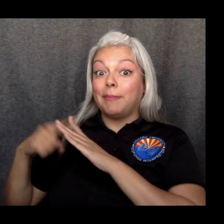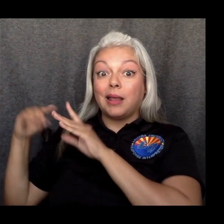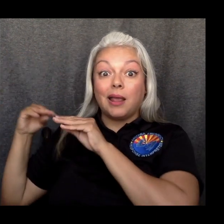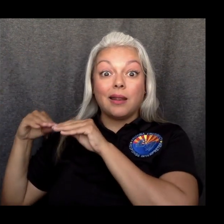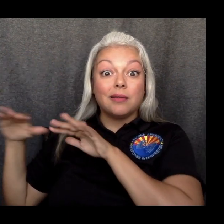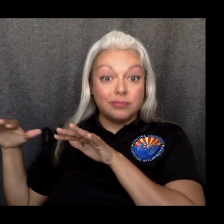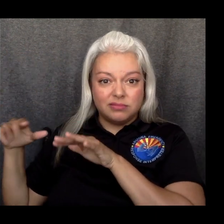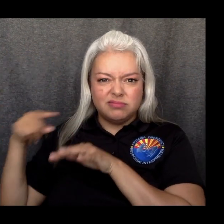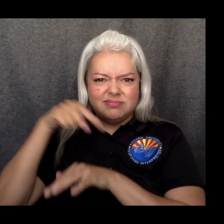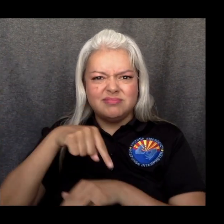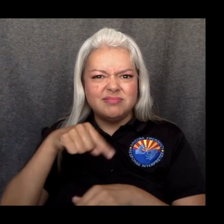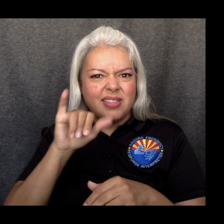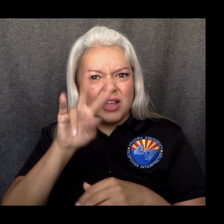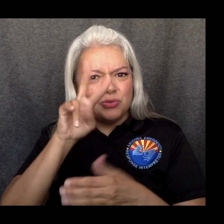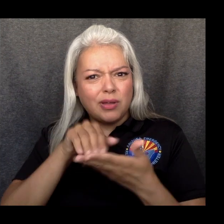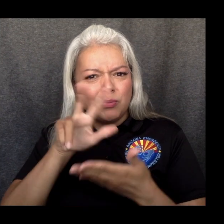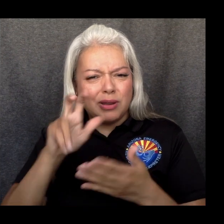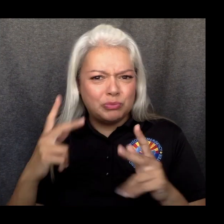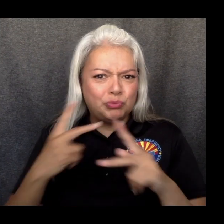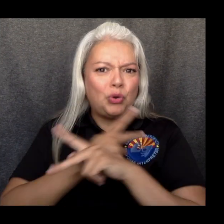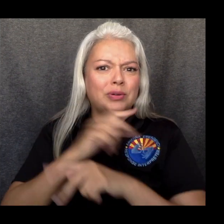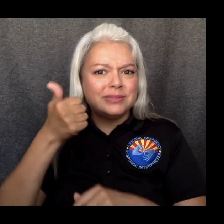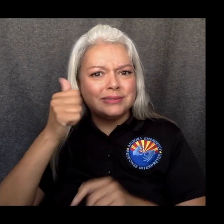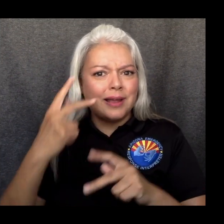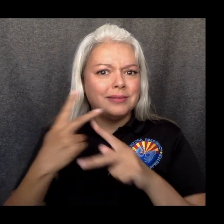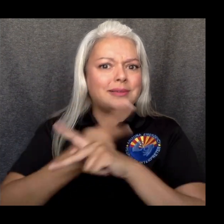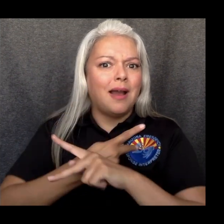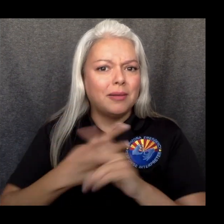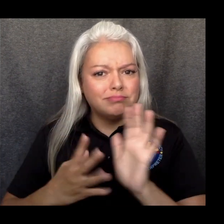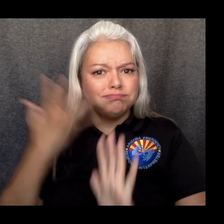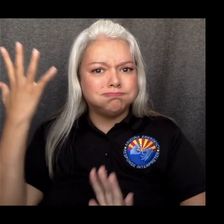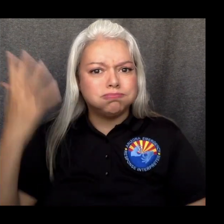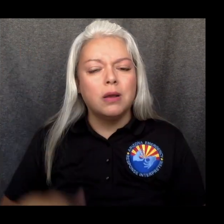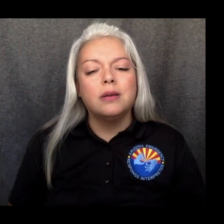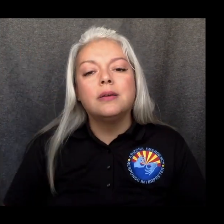Important to note that we still have what we call accelerated transmission in the community.